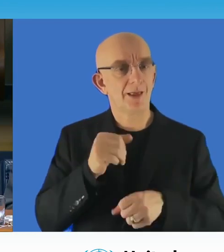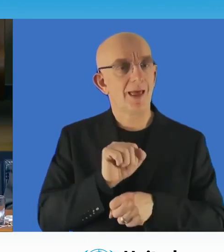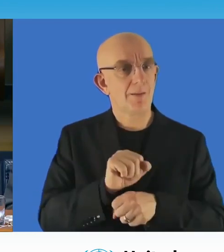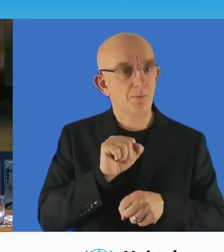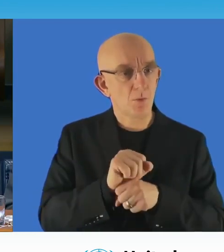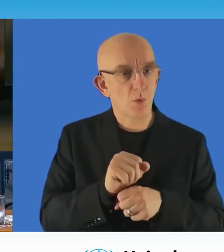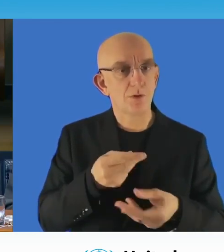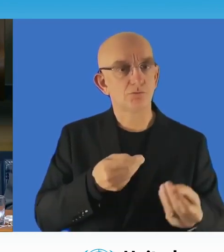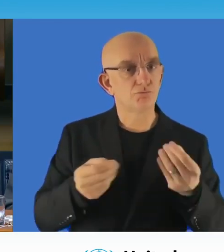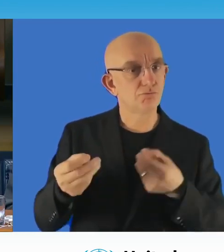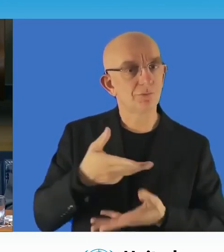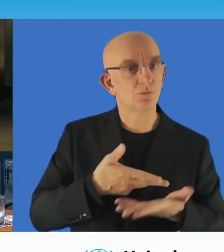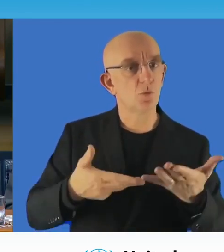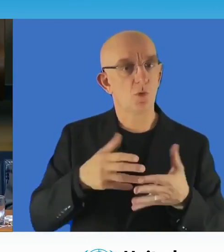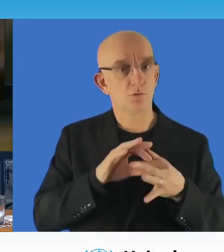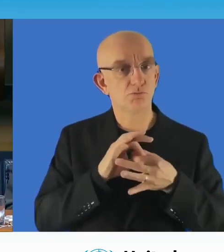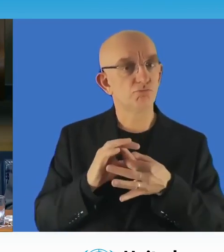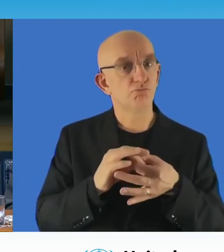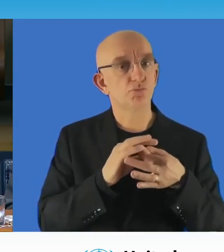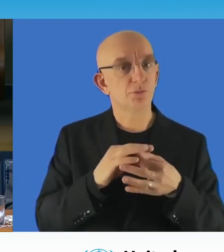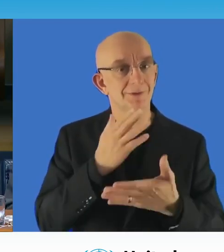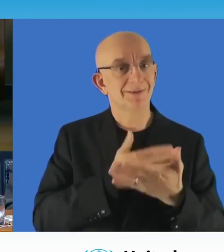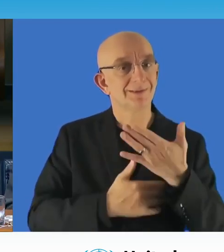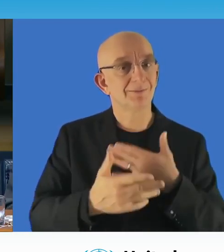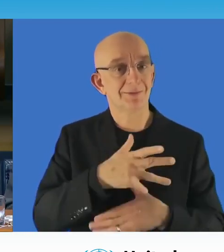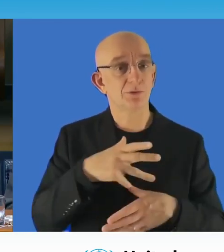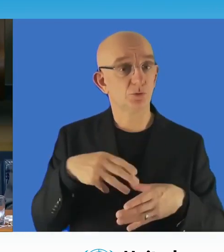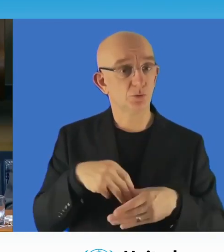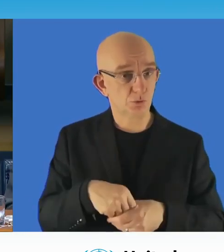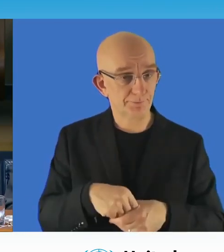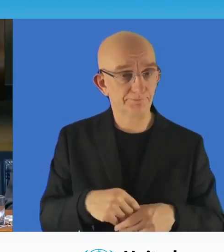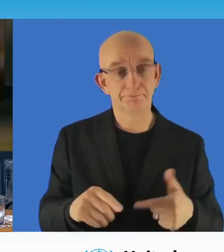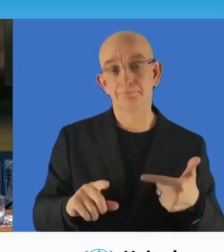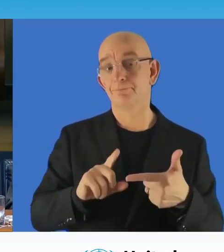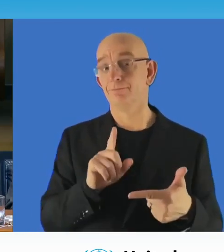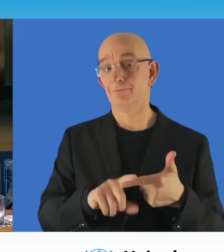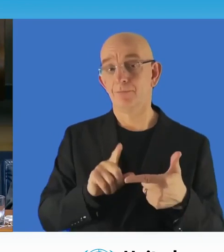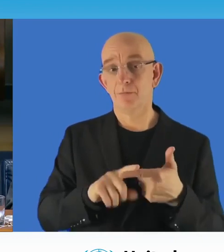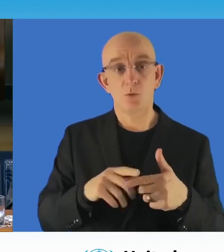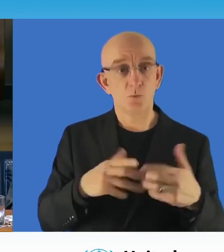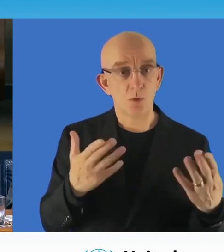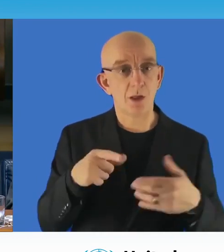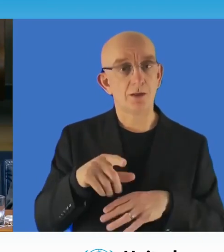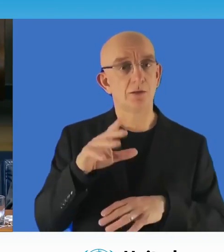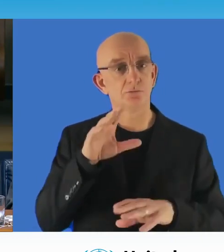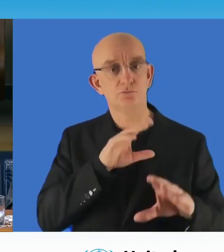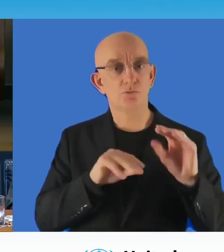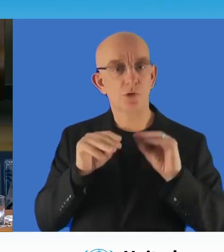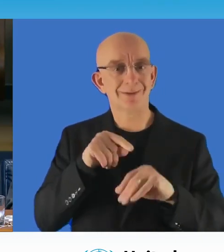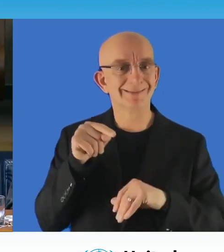awareness among our staff is key to achieving the goal of being a fully inclusive organization